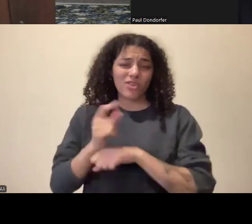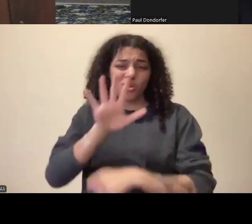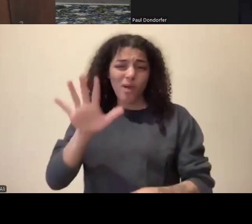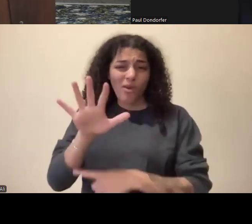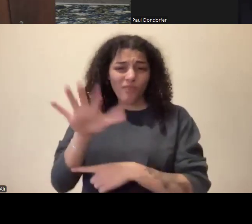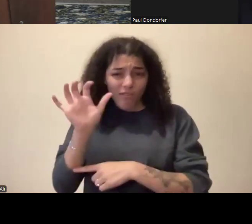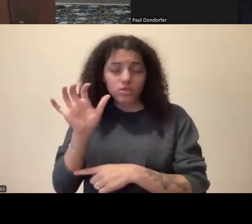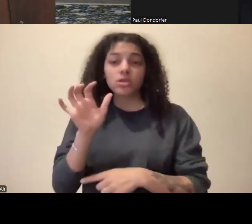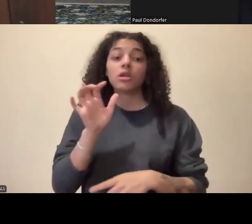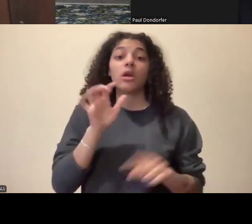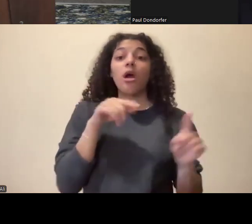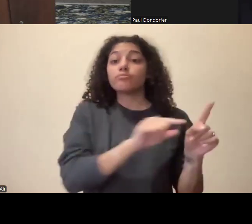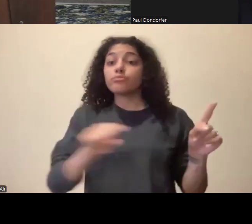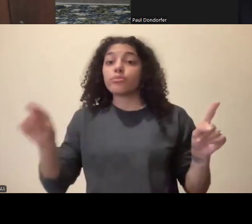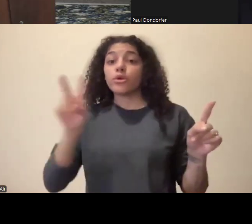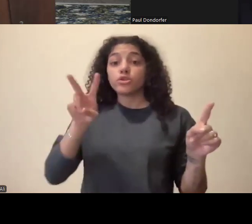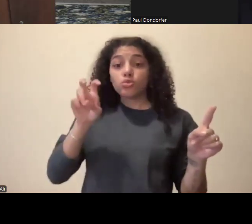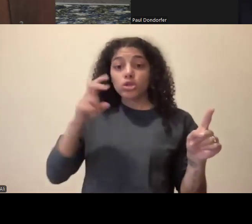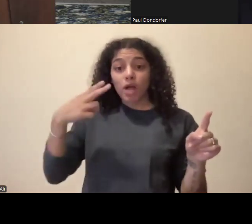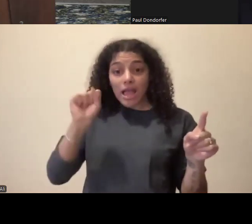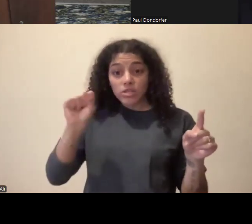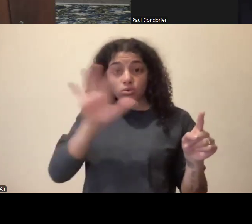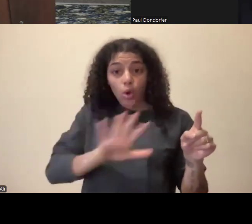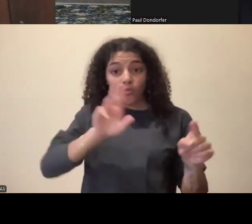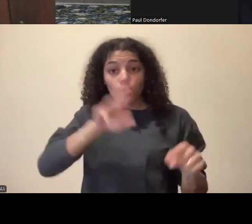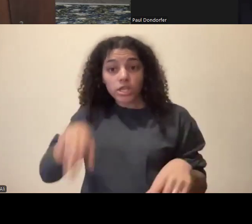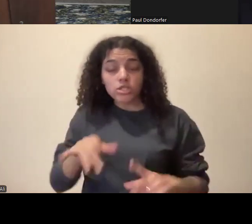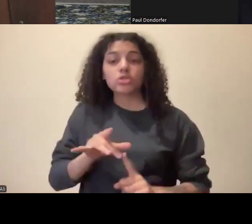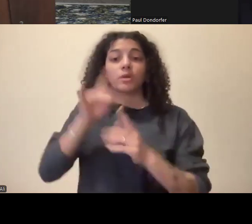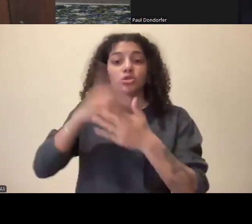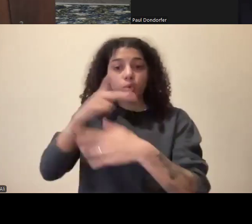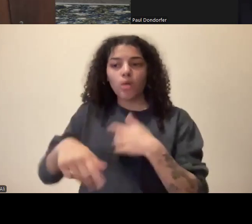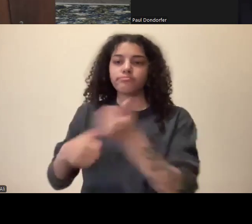high schools and special programs in the region And whereas the fairy godmothers of Rochester